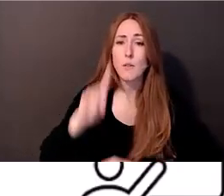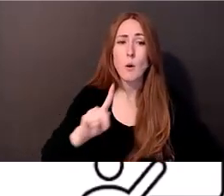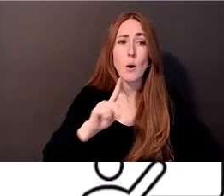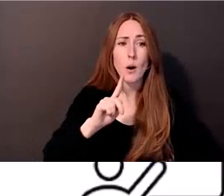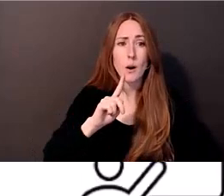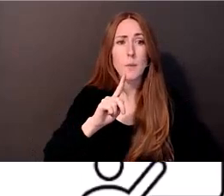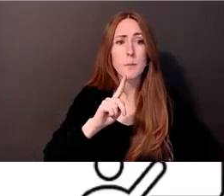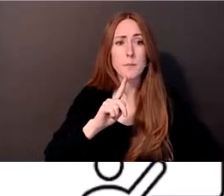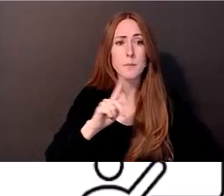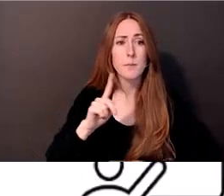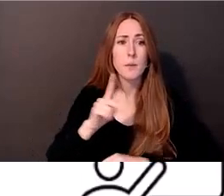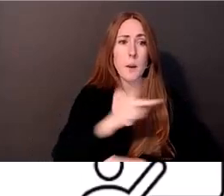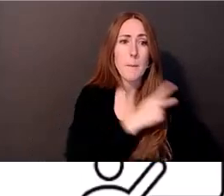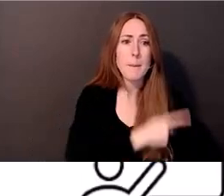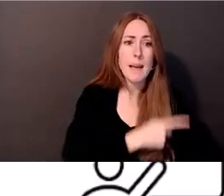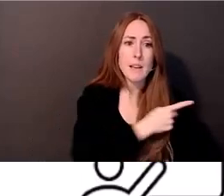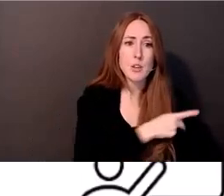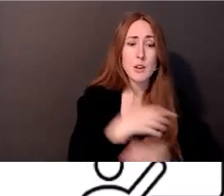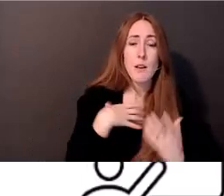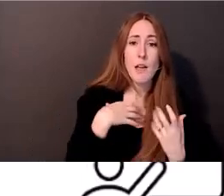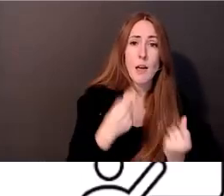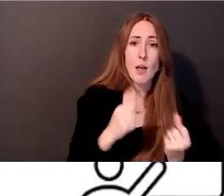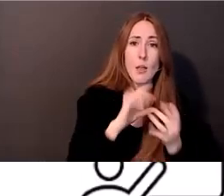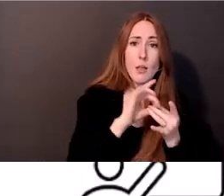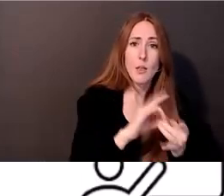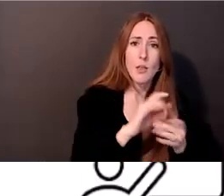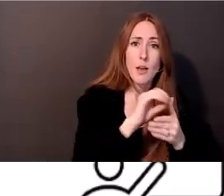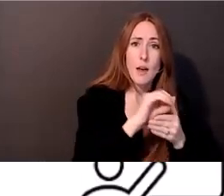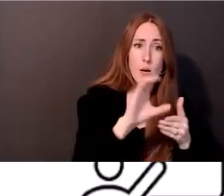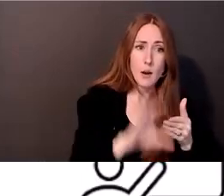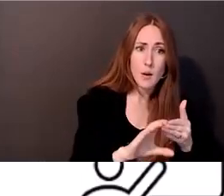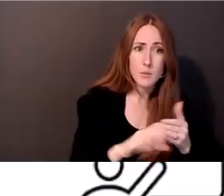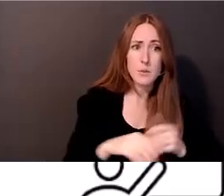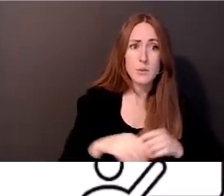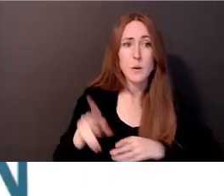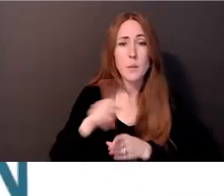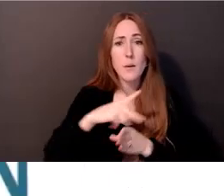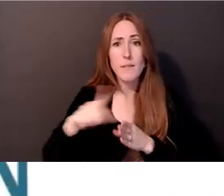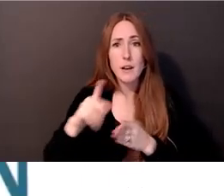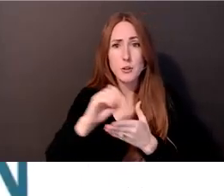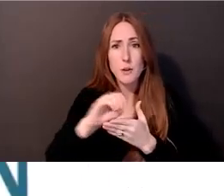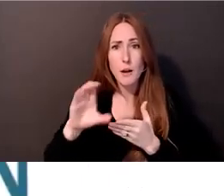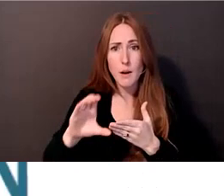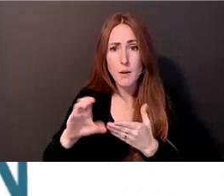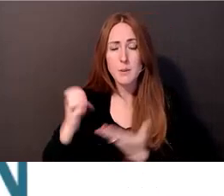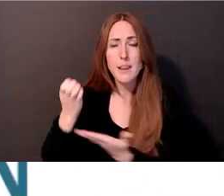professional outcomes, and economic outcomes for knowledge brokers.